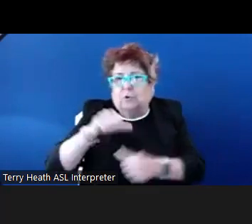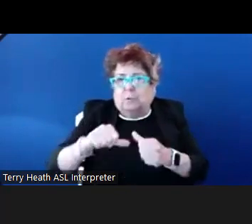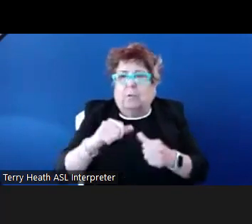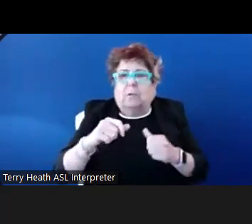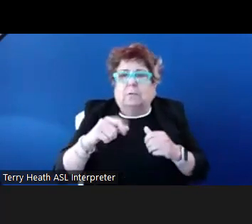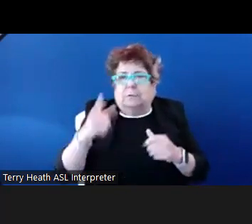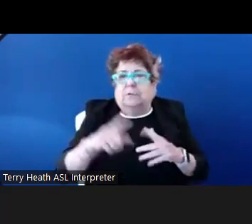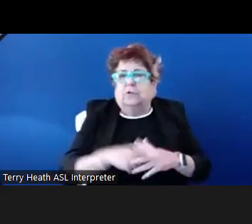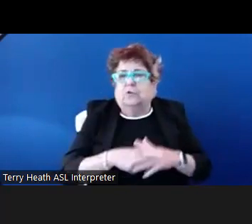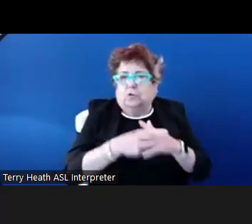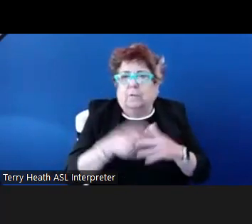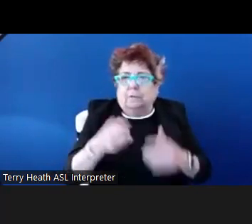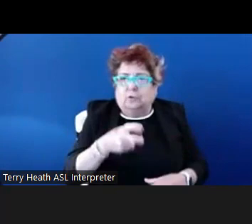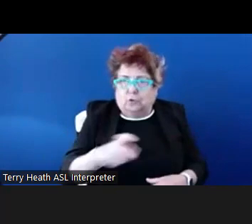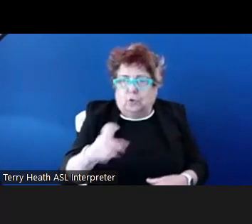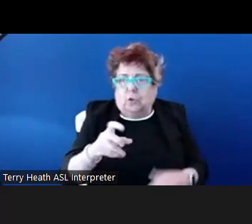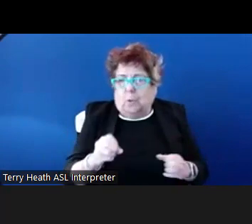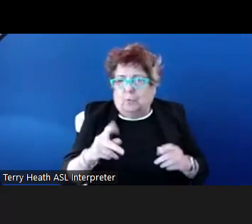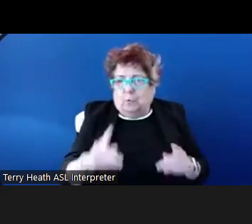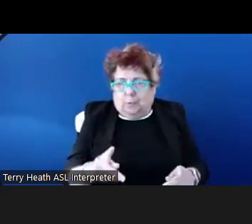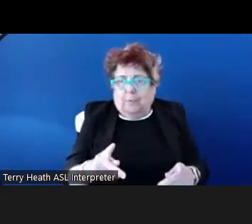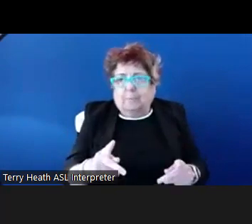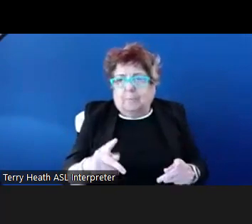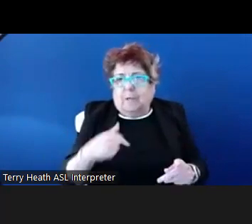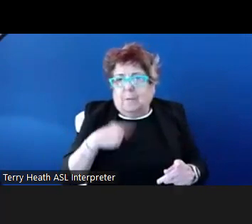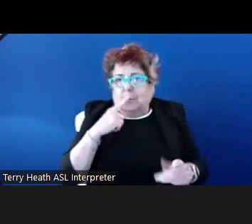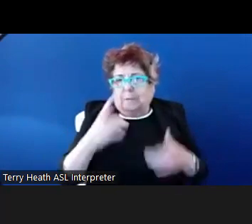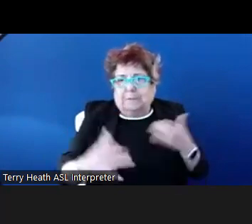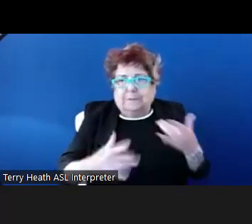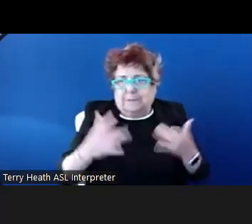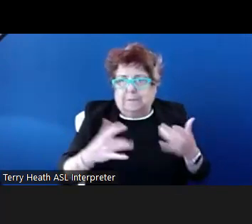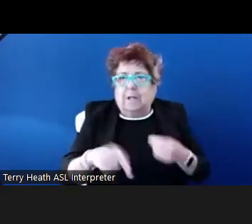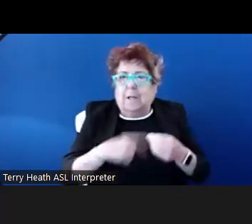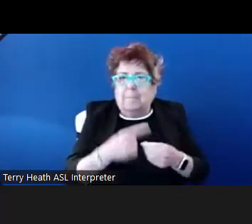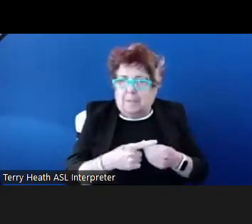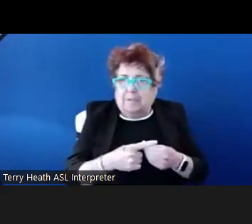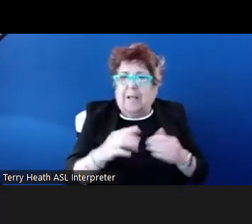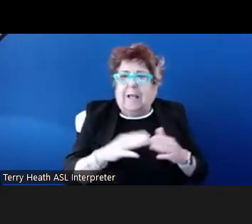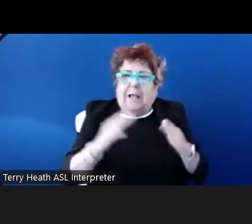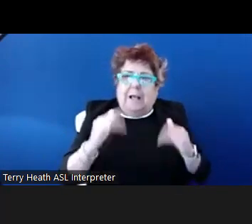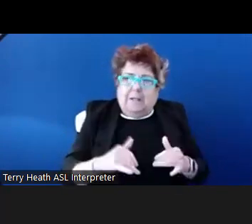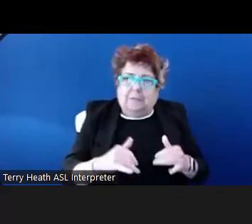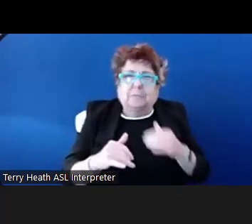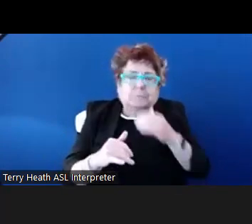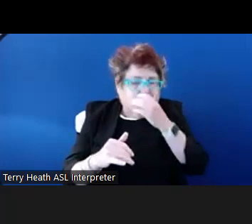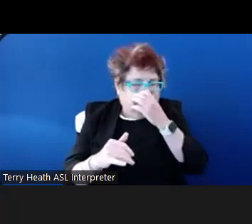So I am incredibly excited about the Housing and Services Partnerships Accelerator. As Allison mentioned,